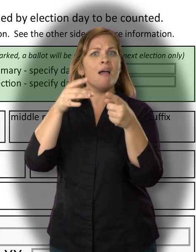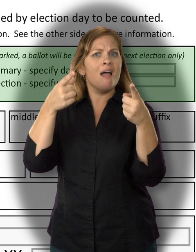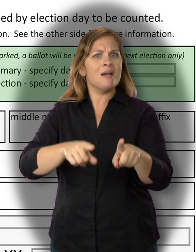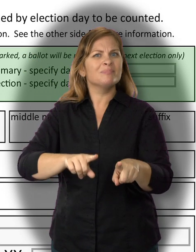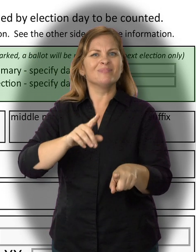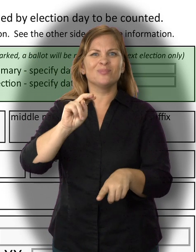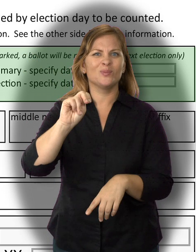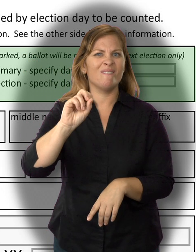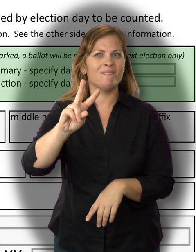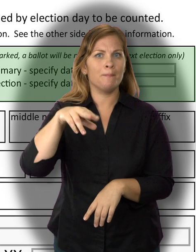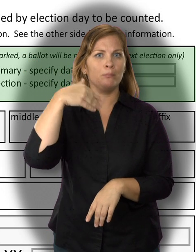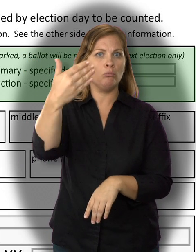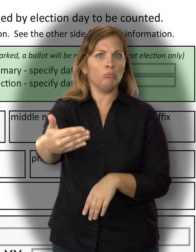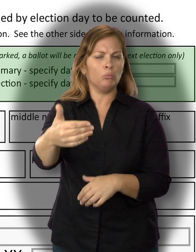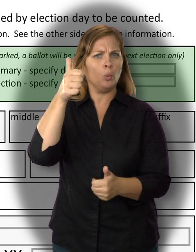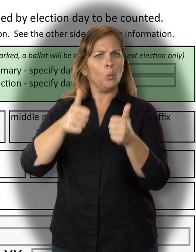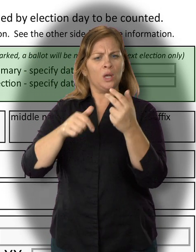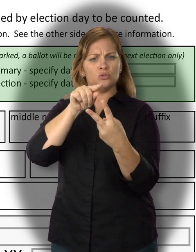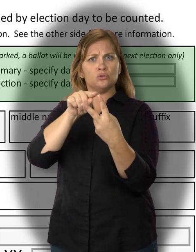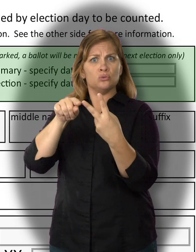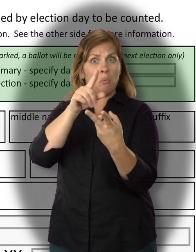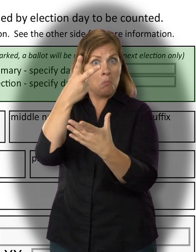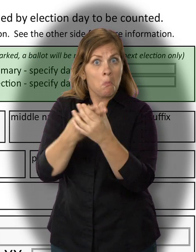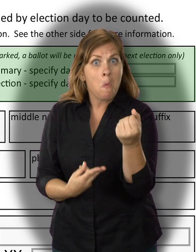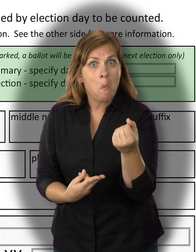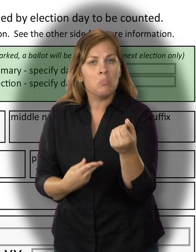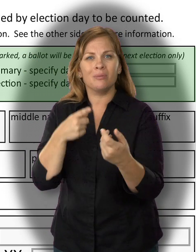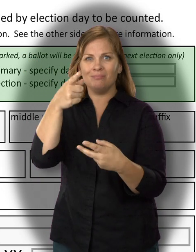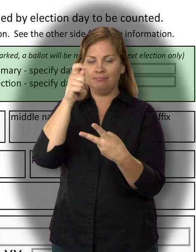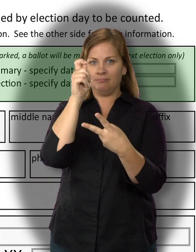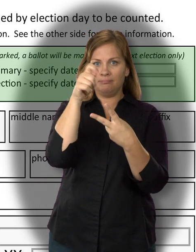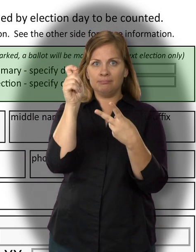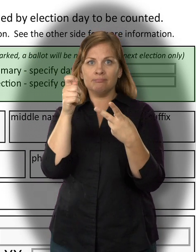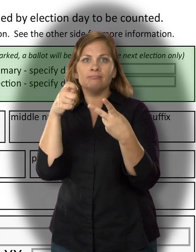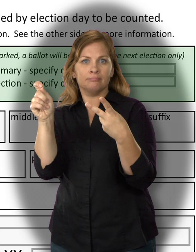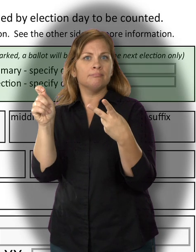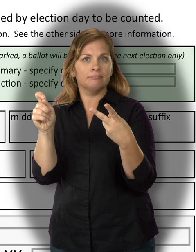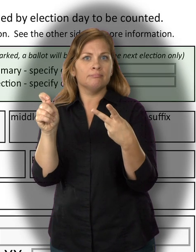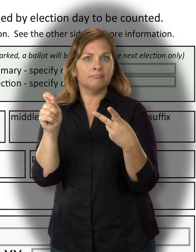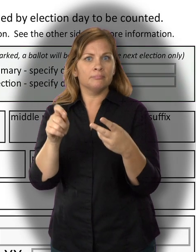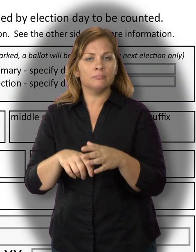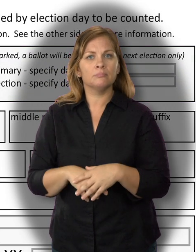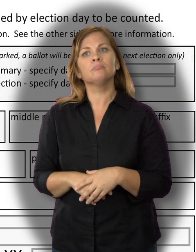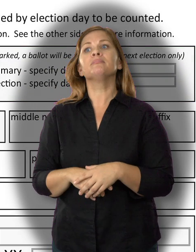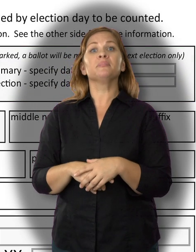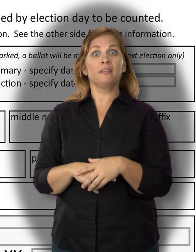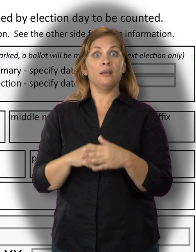Check the box that applies to you.